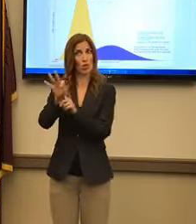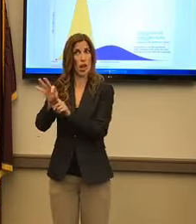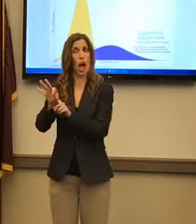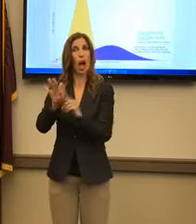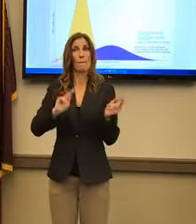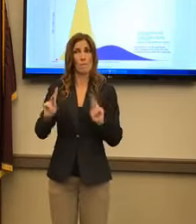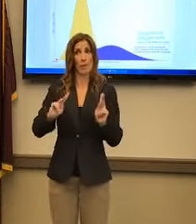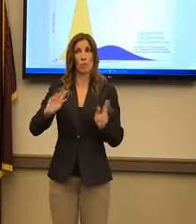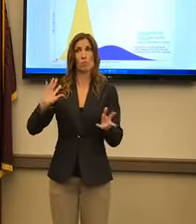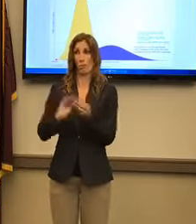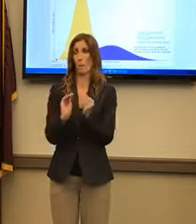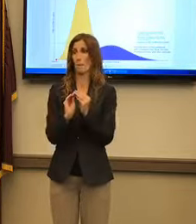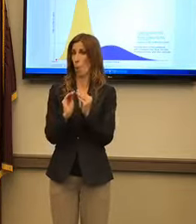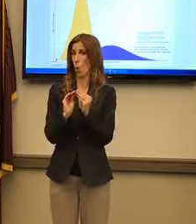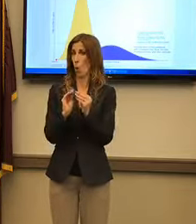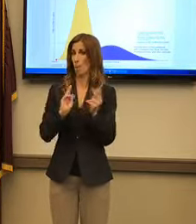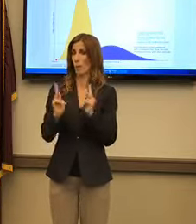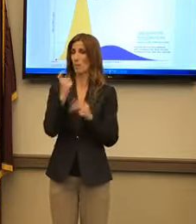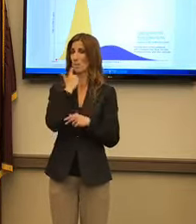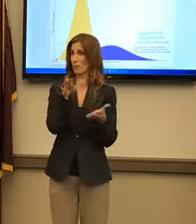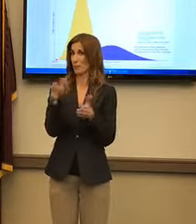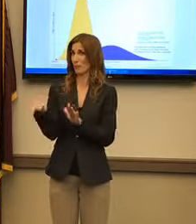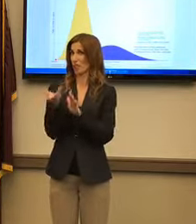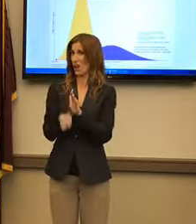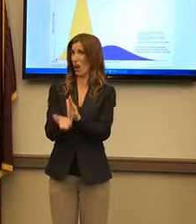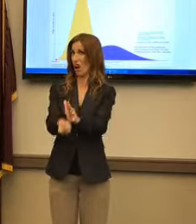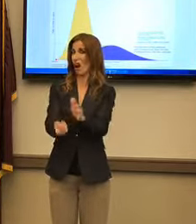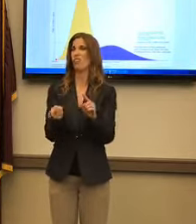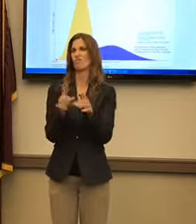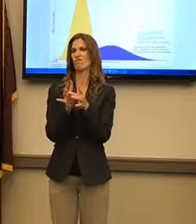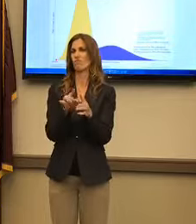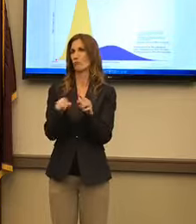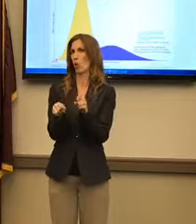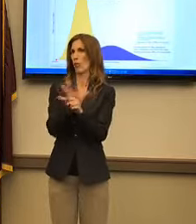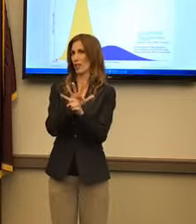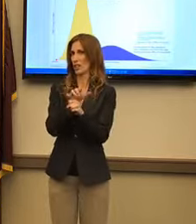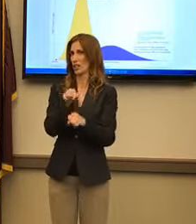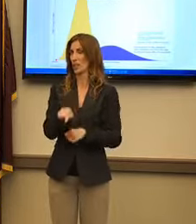more Montgomery County residents have lost their lives to covid19 this brings